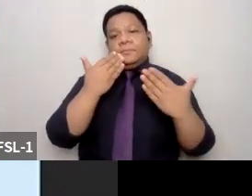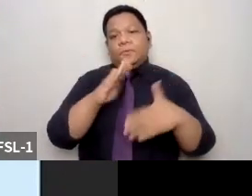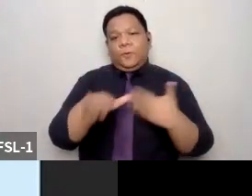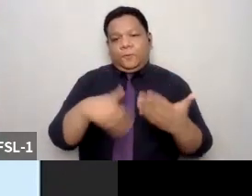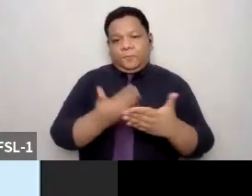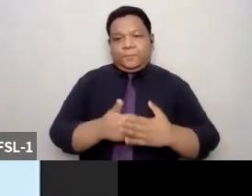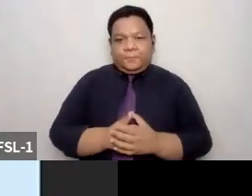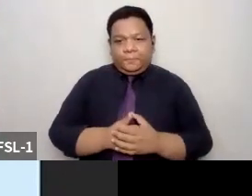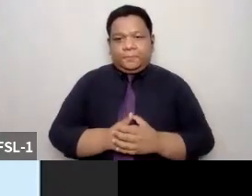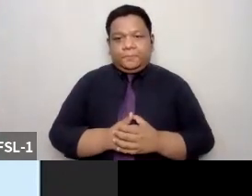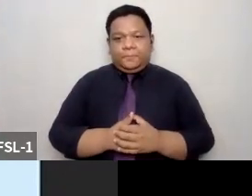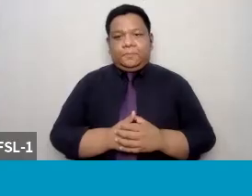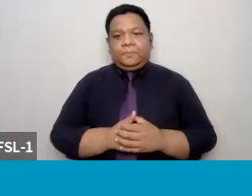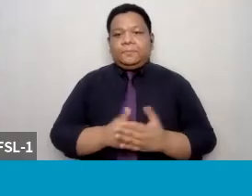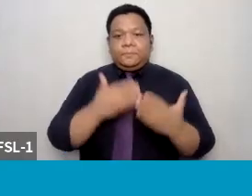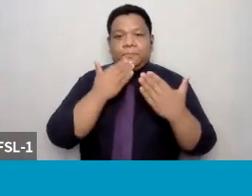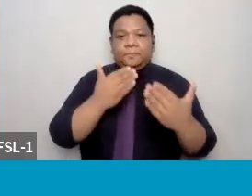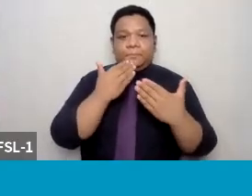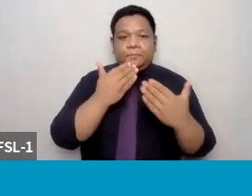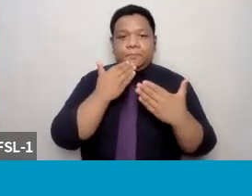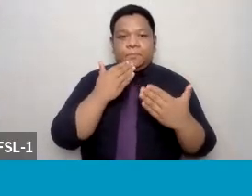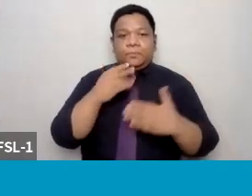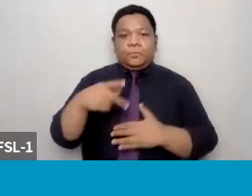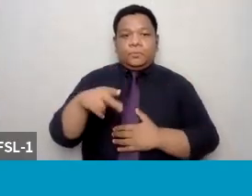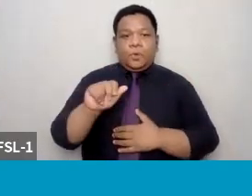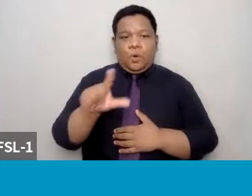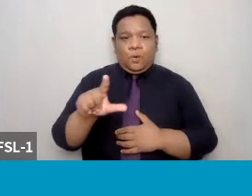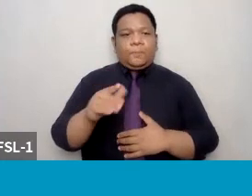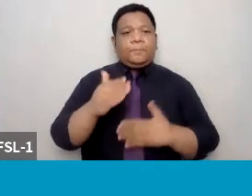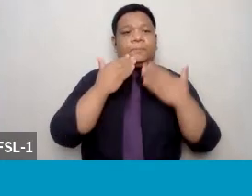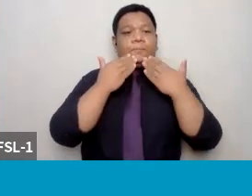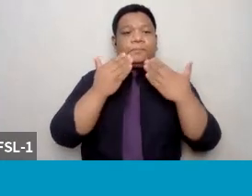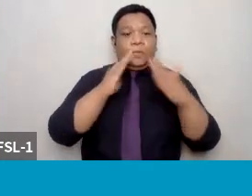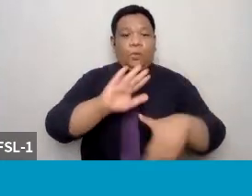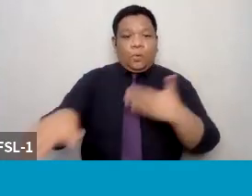Thank you so much Sir Paul and thank you to everyone who stayed.